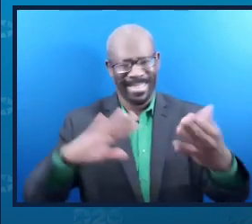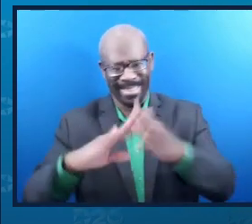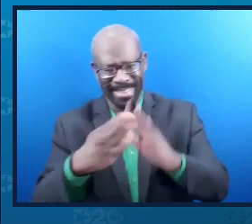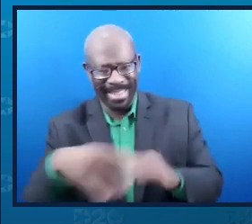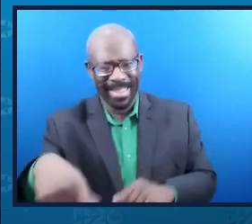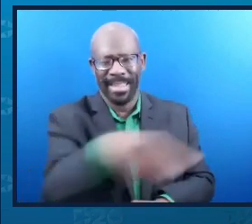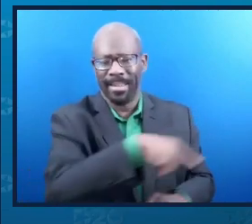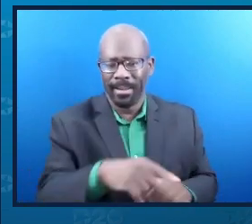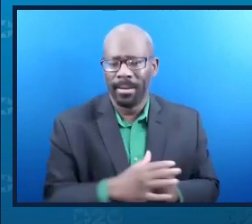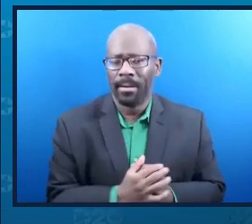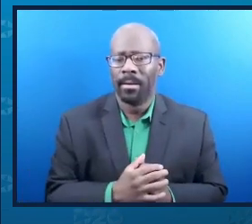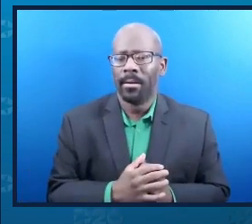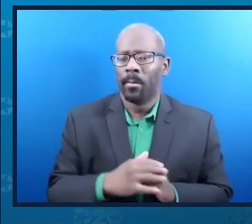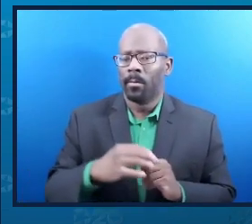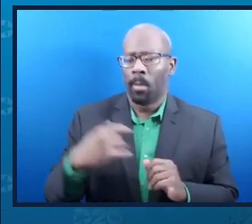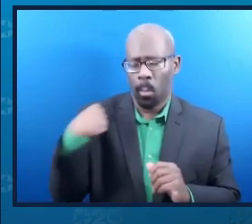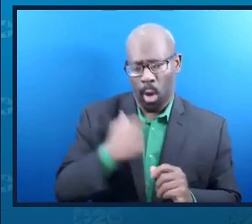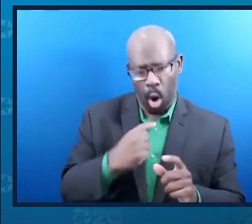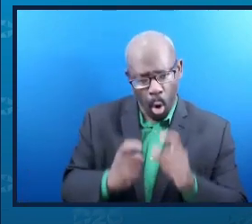BEHIND.